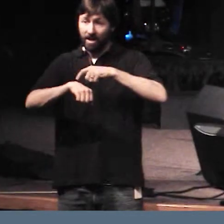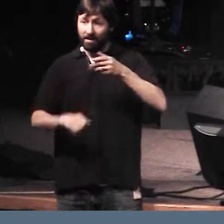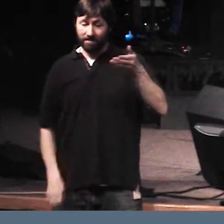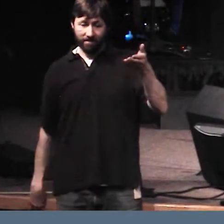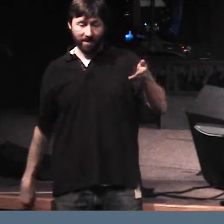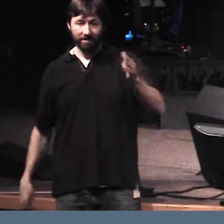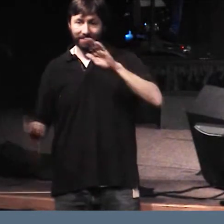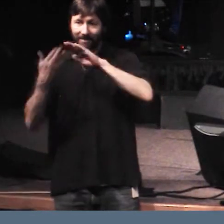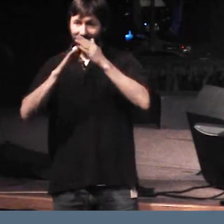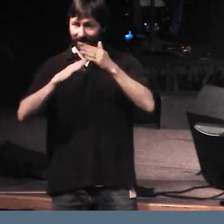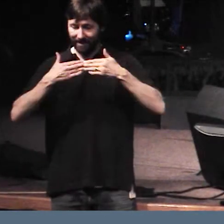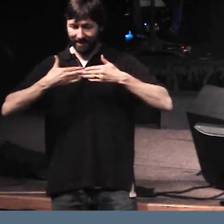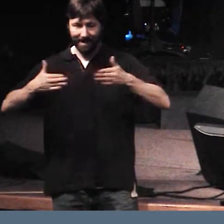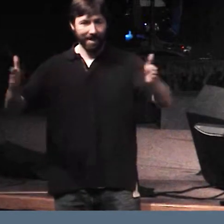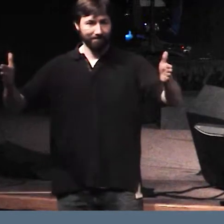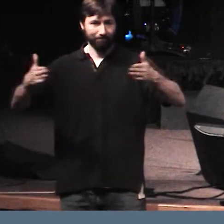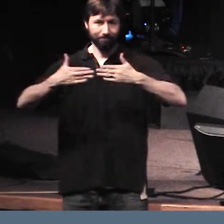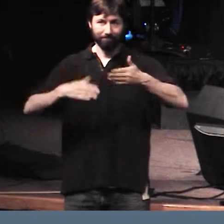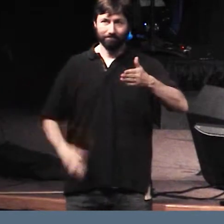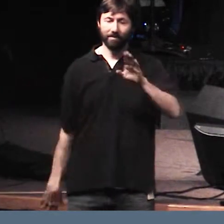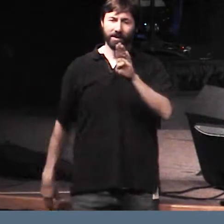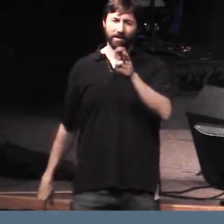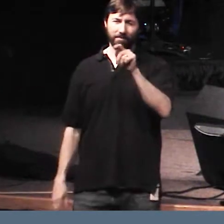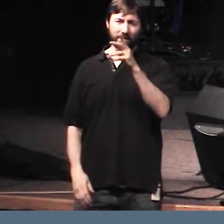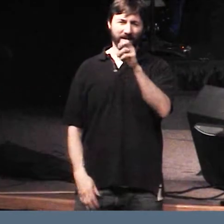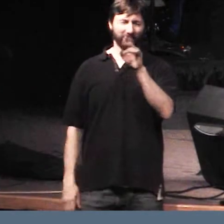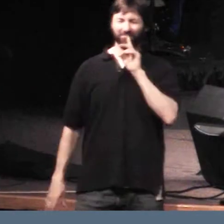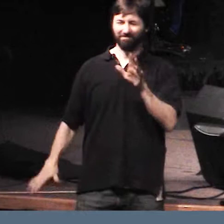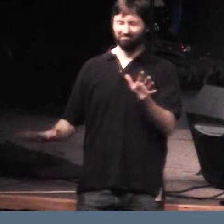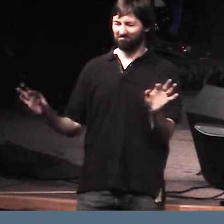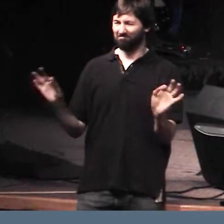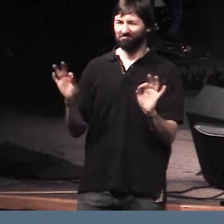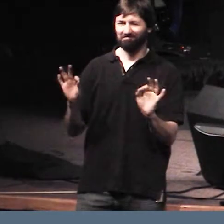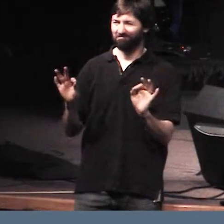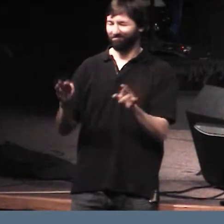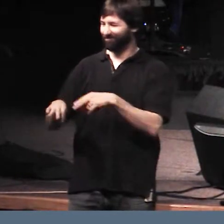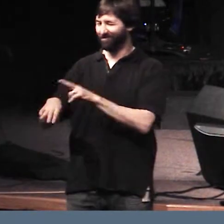at the city gate I've got to tell you Bethlehem is just an ordinary place nothing